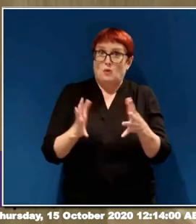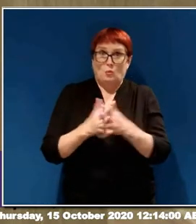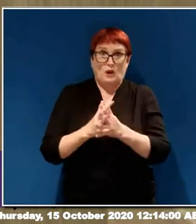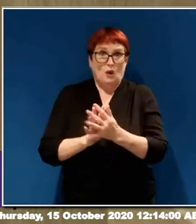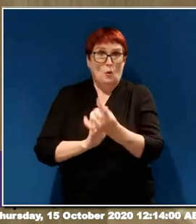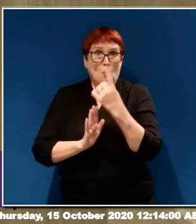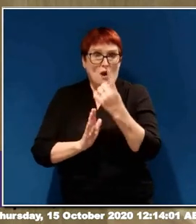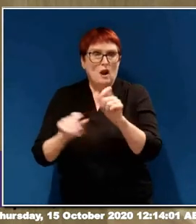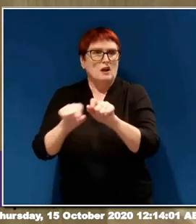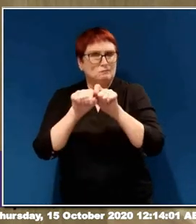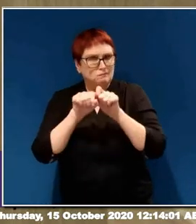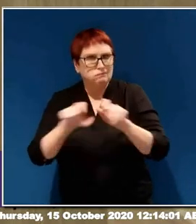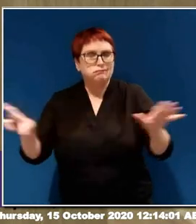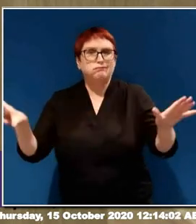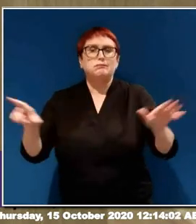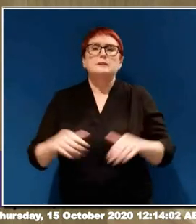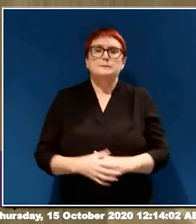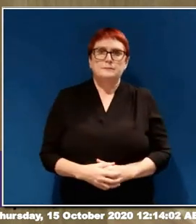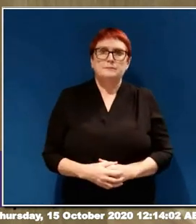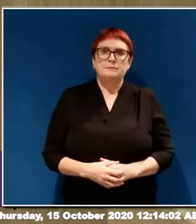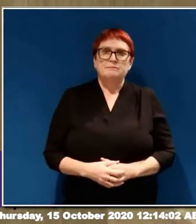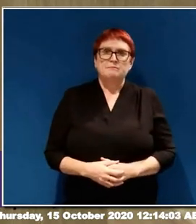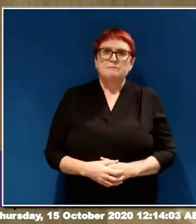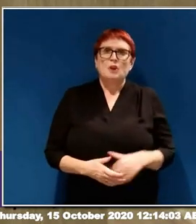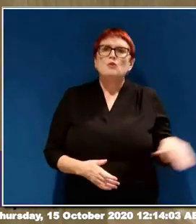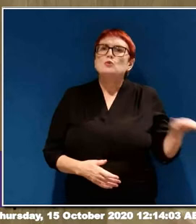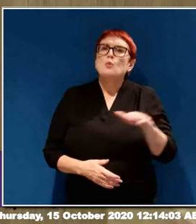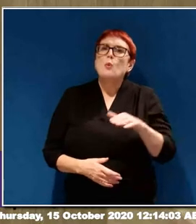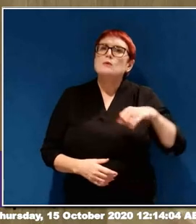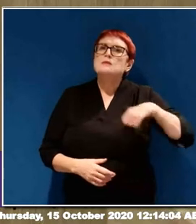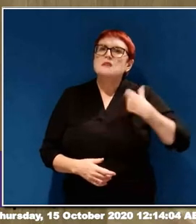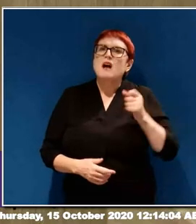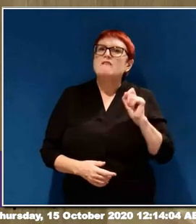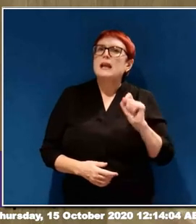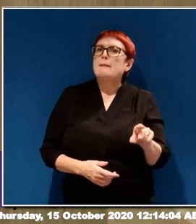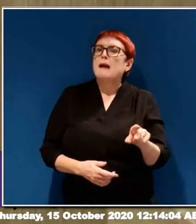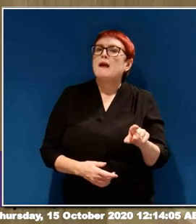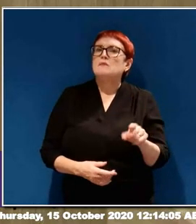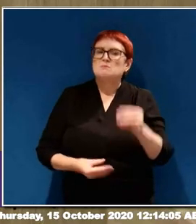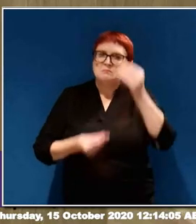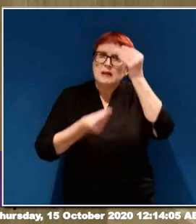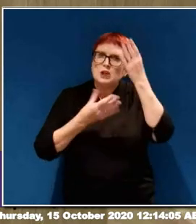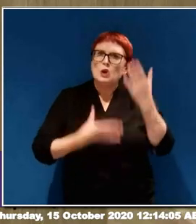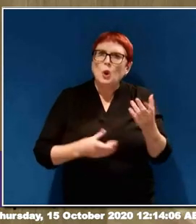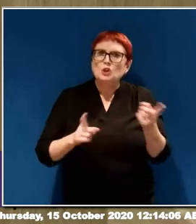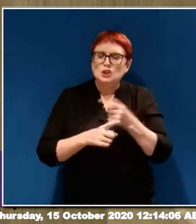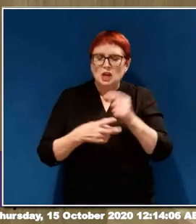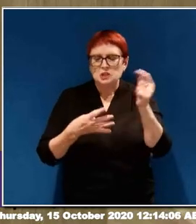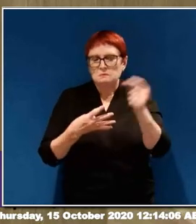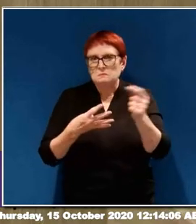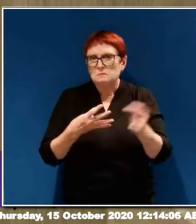send out an email and just advise our contact in every school of anything